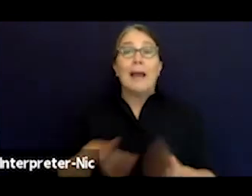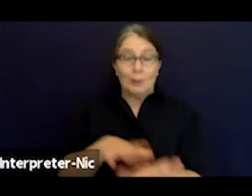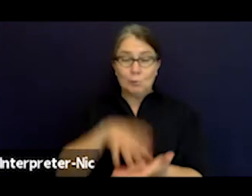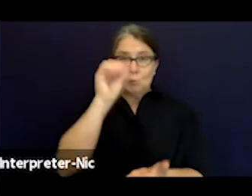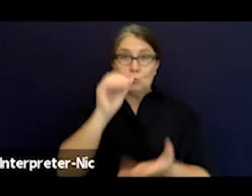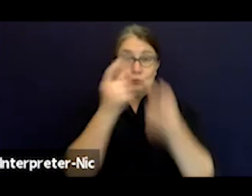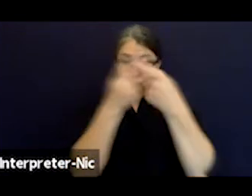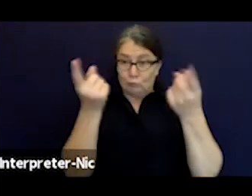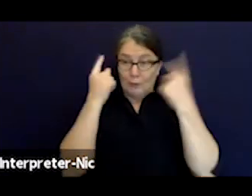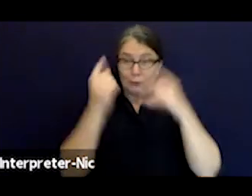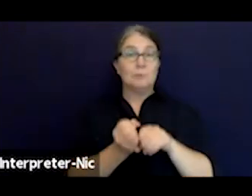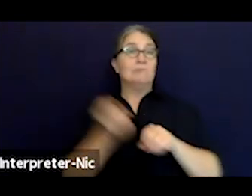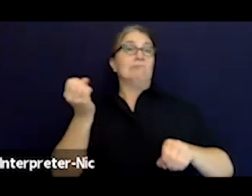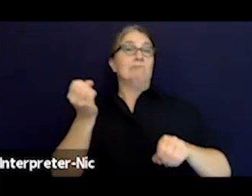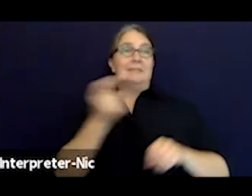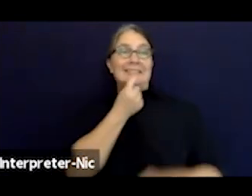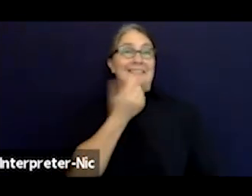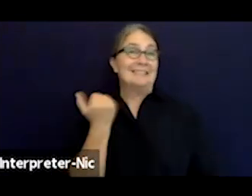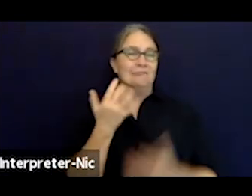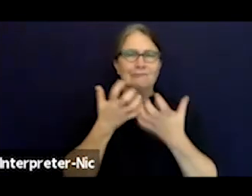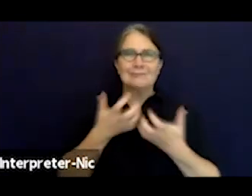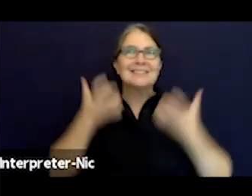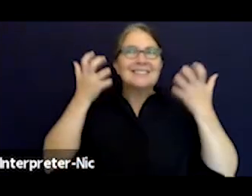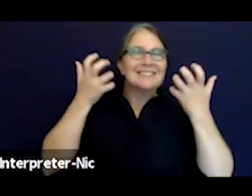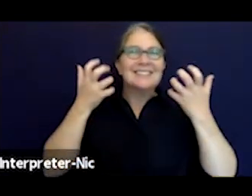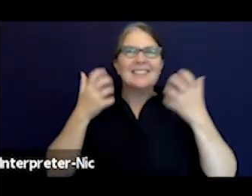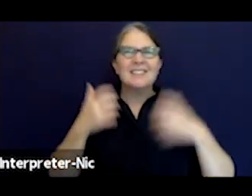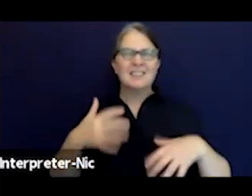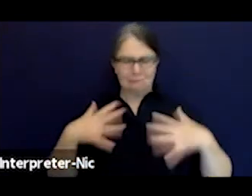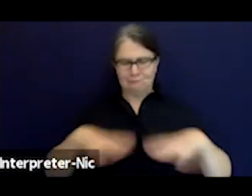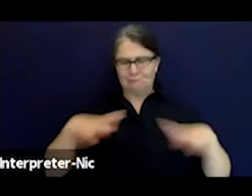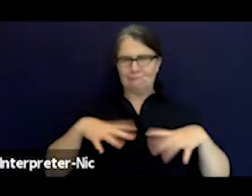undergraduate degrees. They are smiling, in their caps and gowns and they are throwing their caps